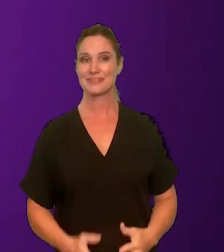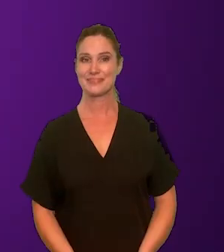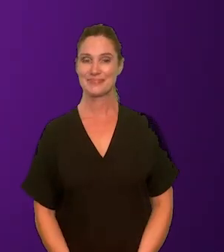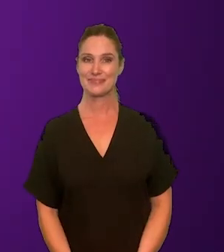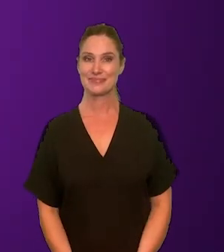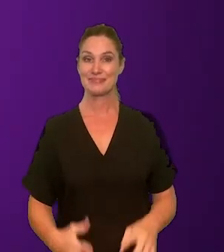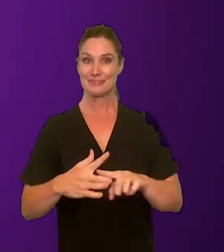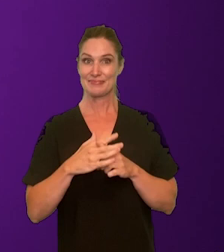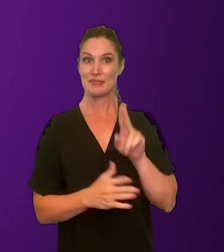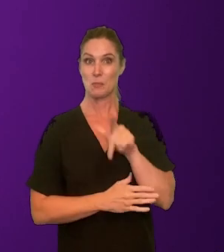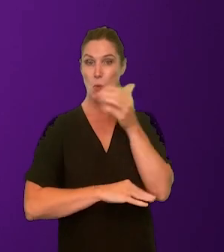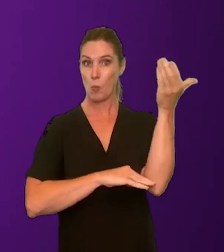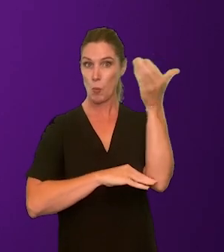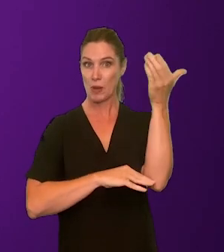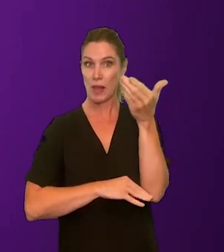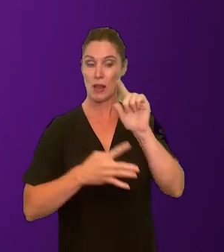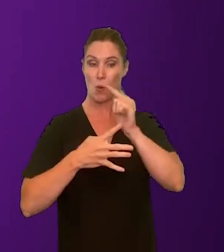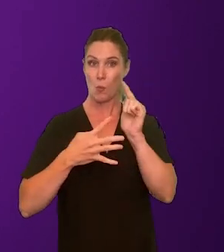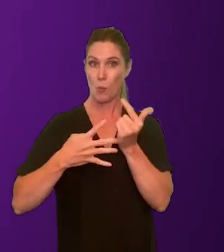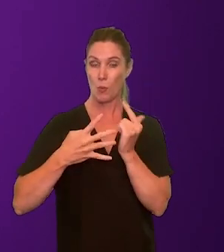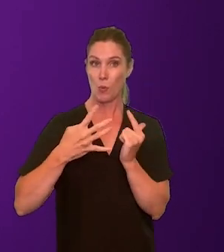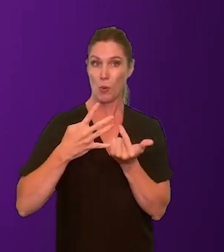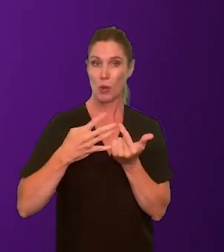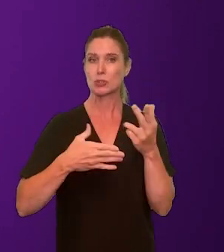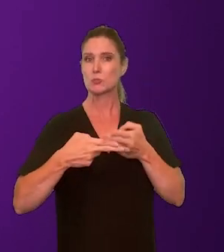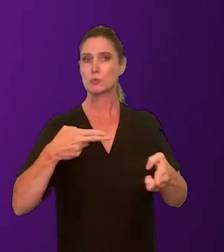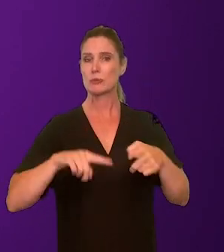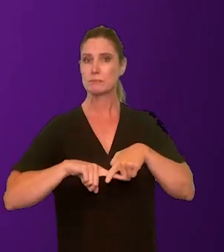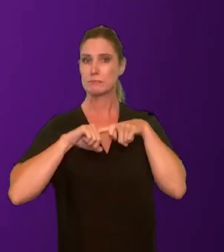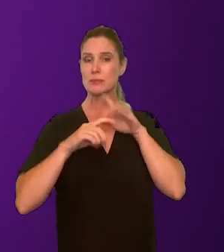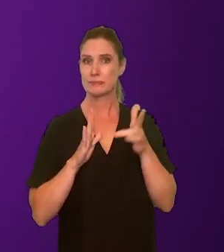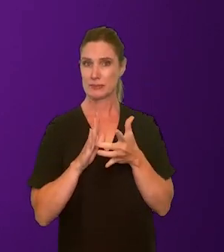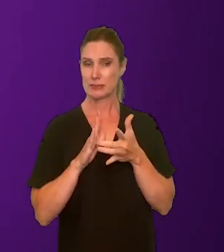The startups will be presented one after the other with a short intermission in the middle.